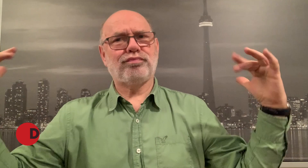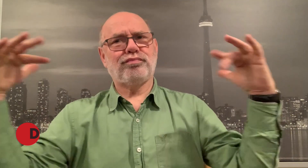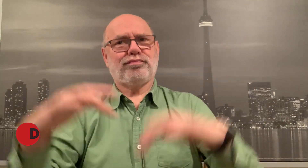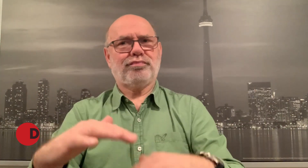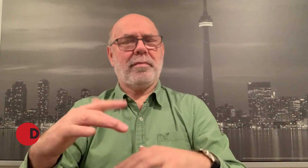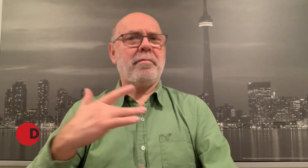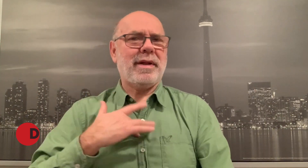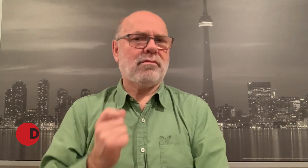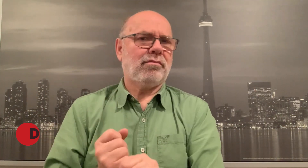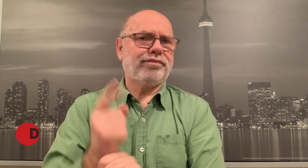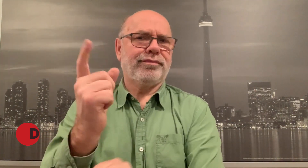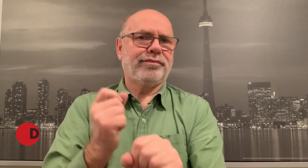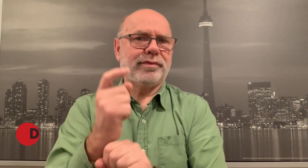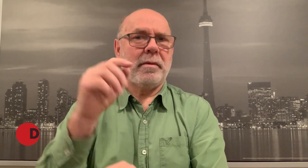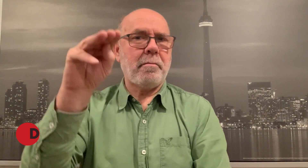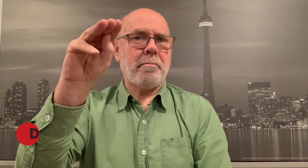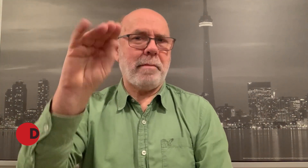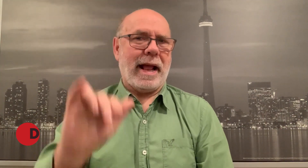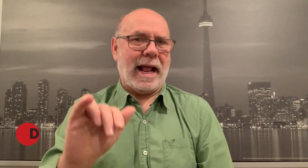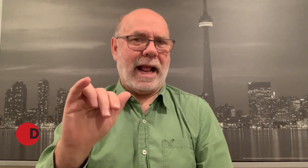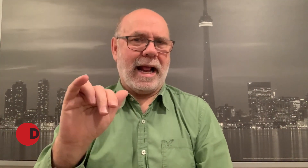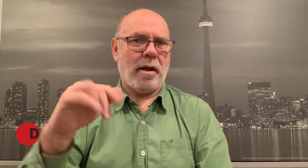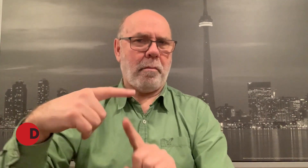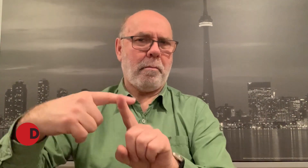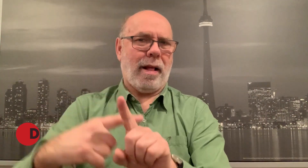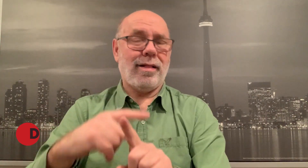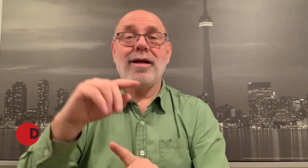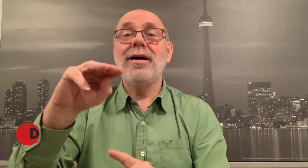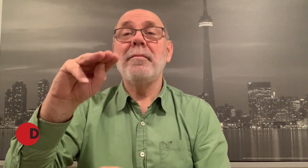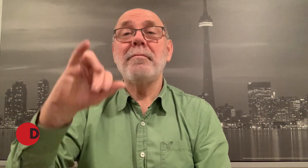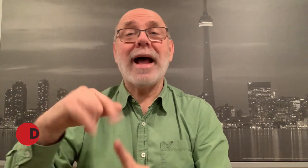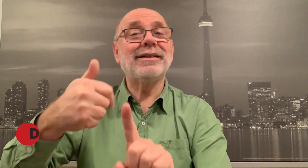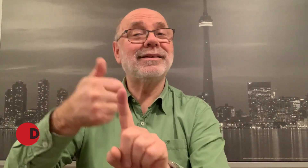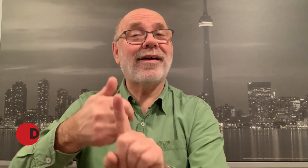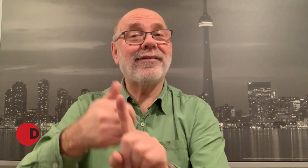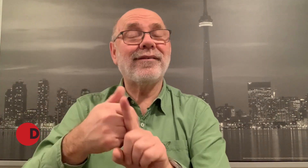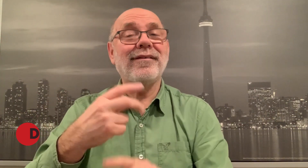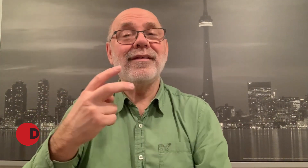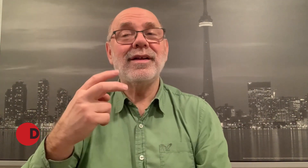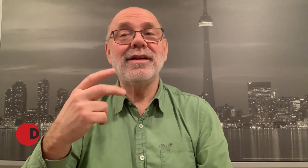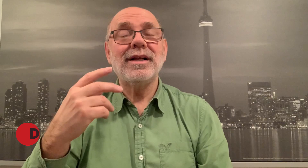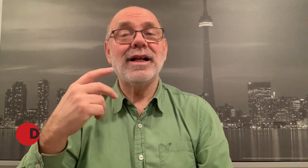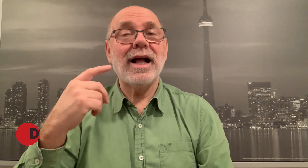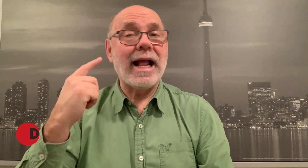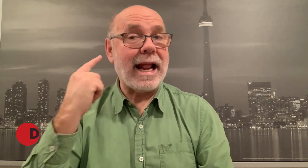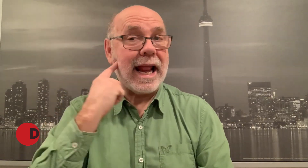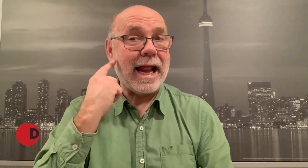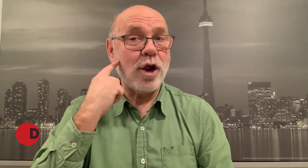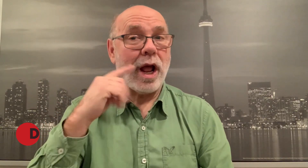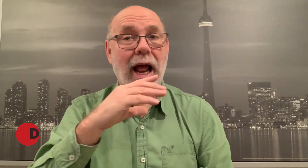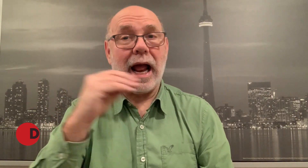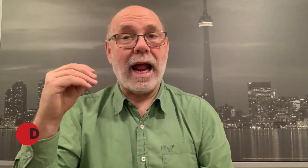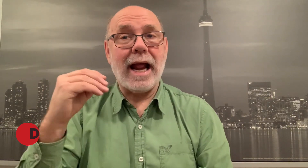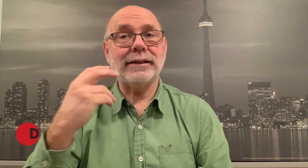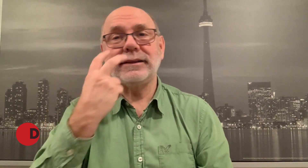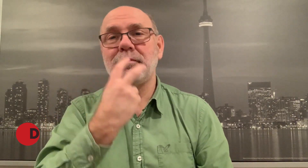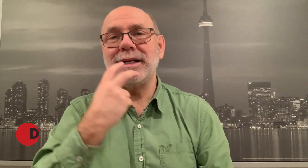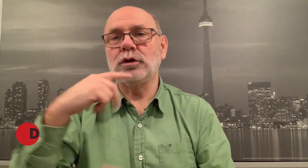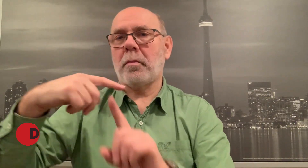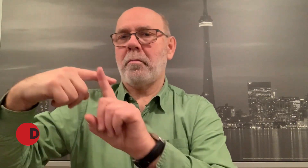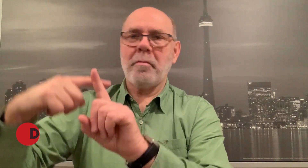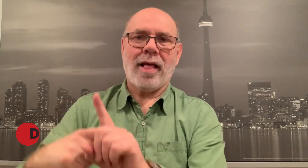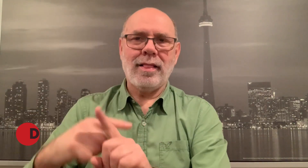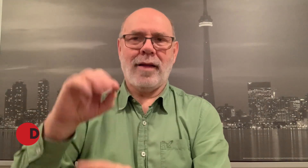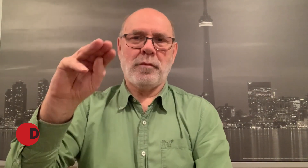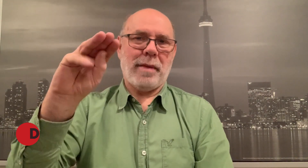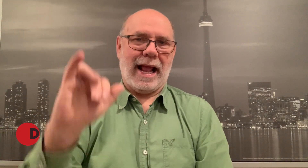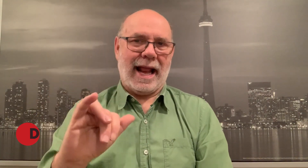It is hosted every year in May because it is hearing and speech month.